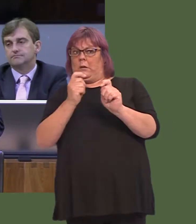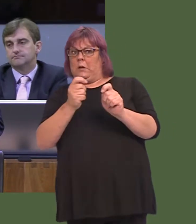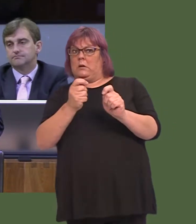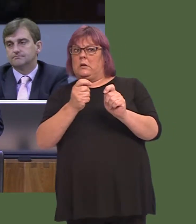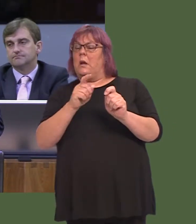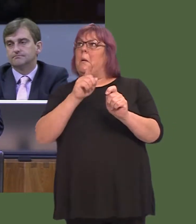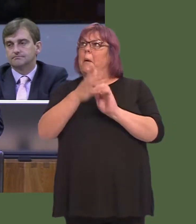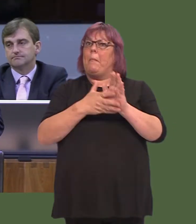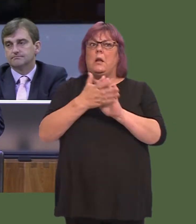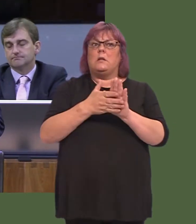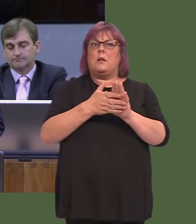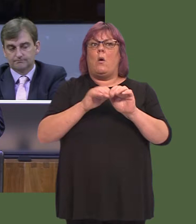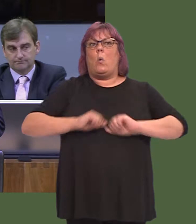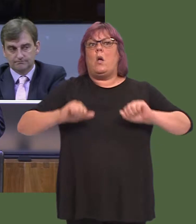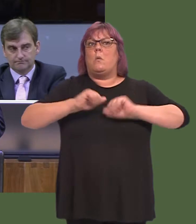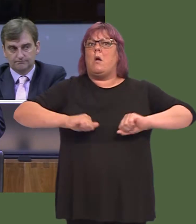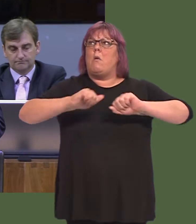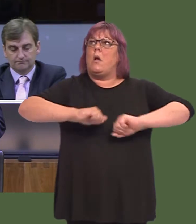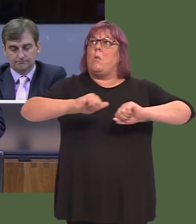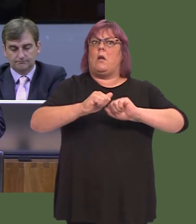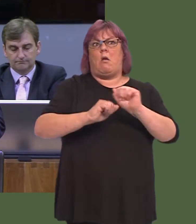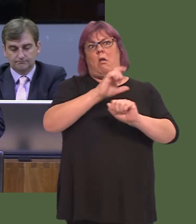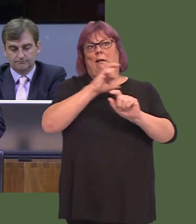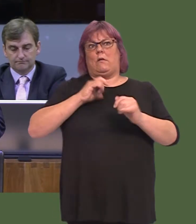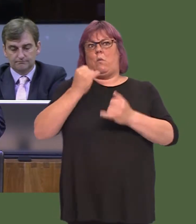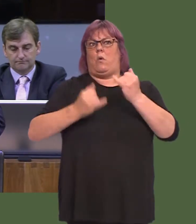too long on a waiting list has a detrimental impact on your outcome?